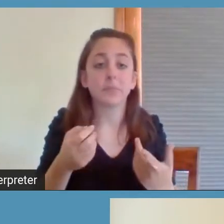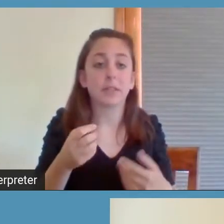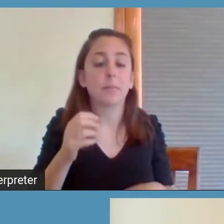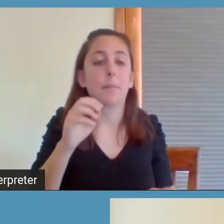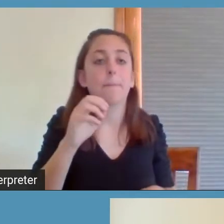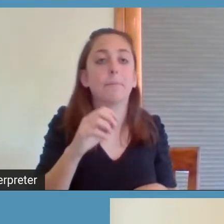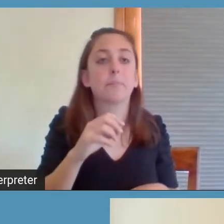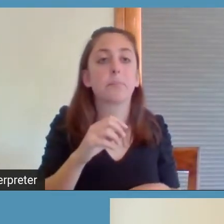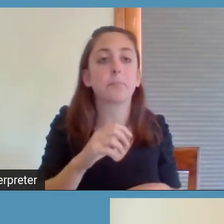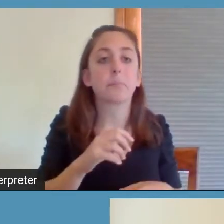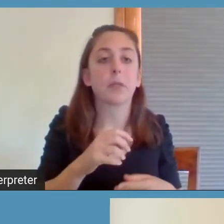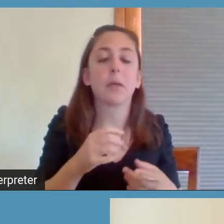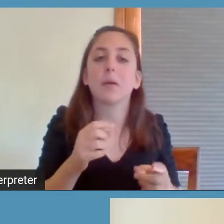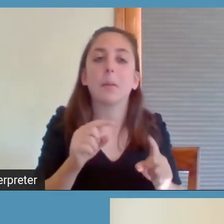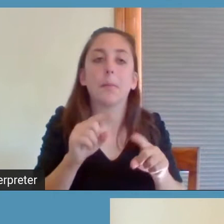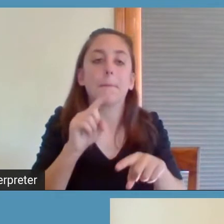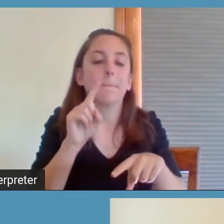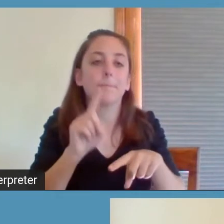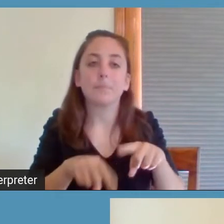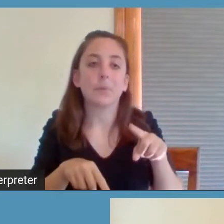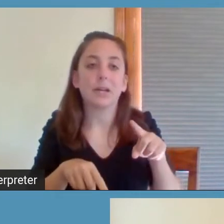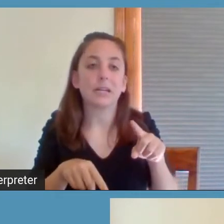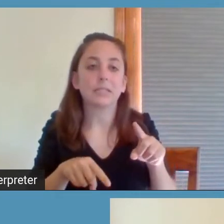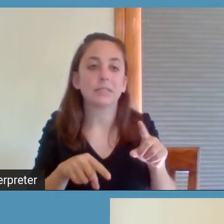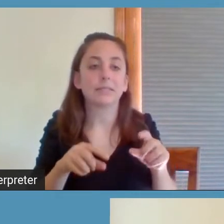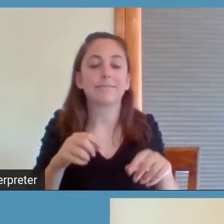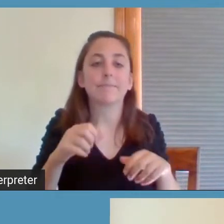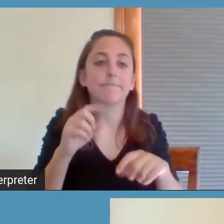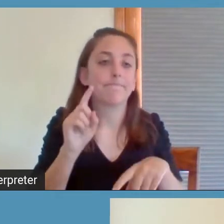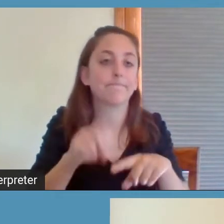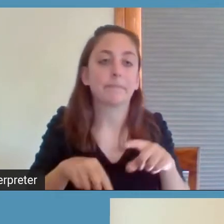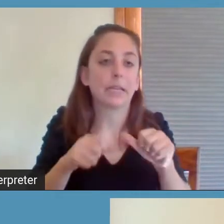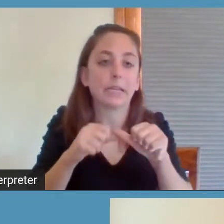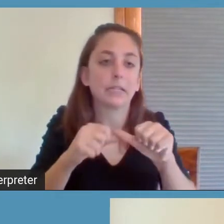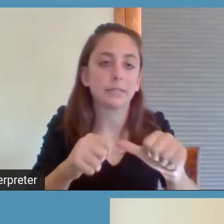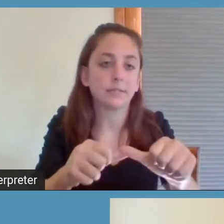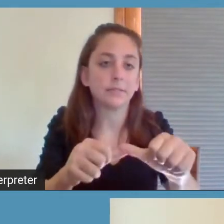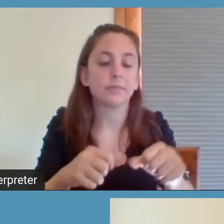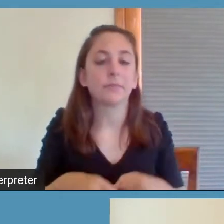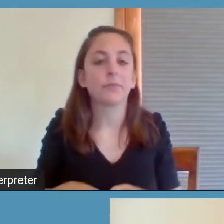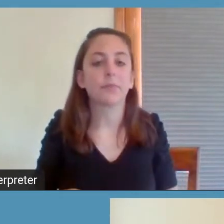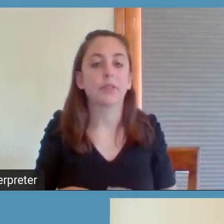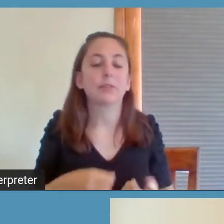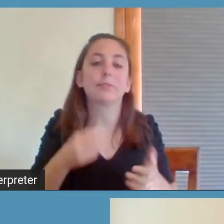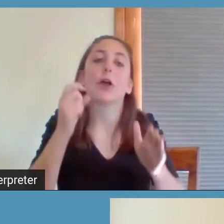but that didn't last and so and it cost money so the kind of you know the kind of freedom that i